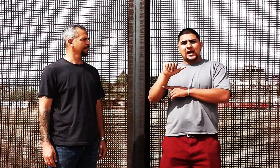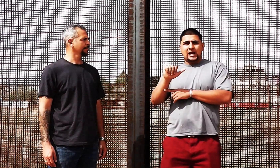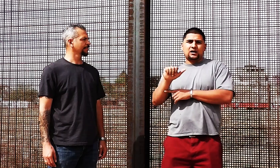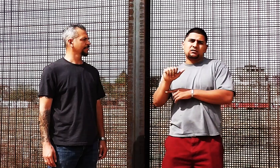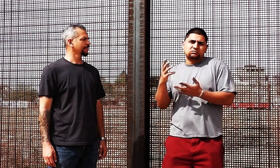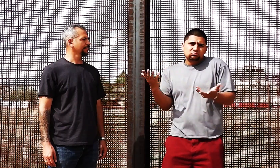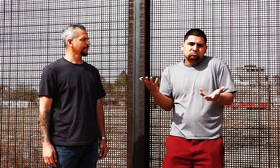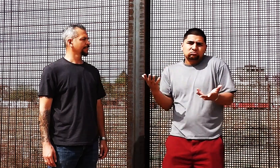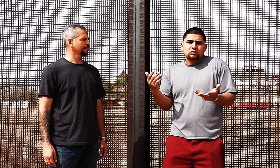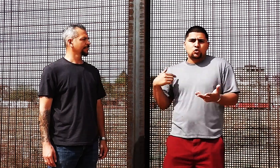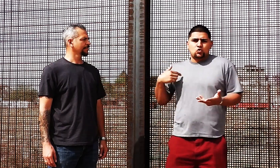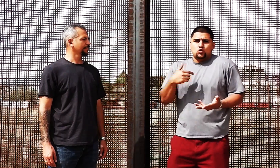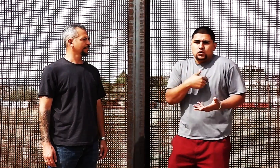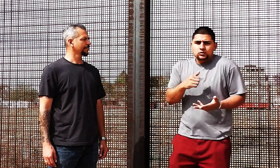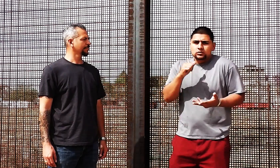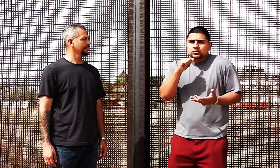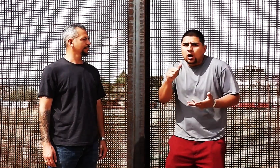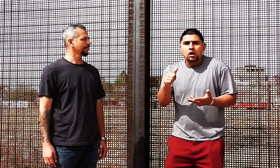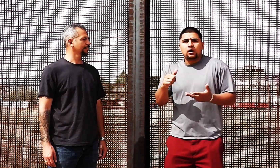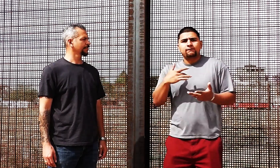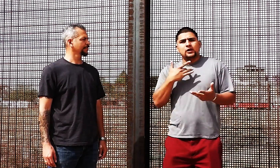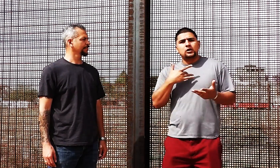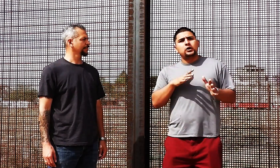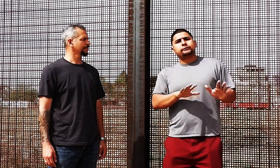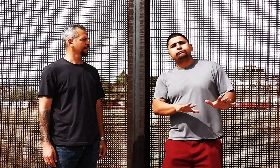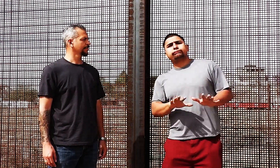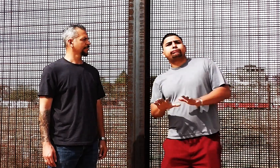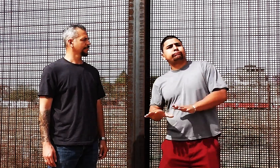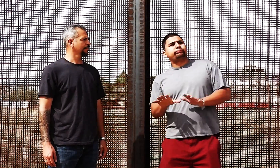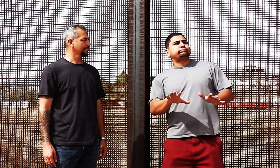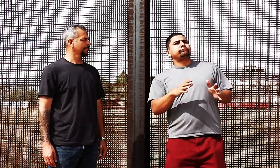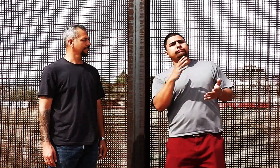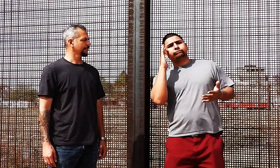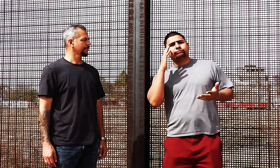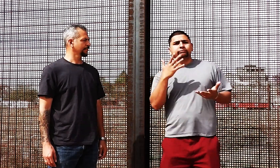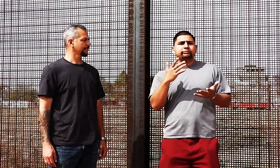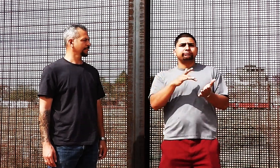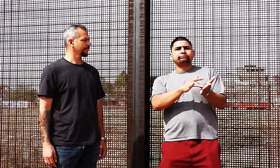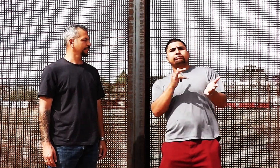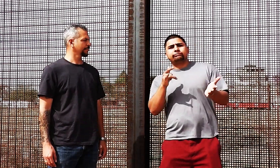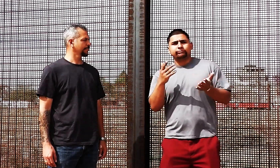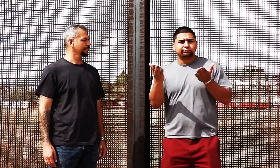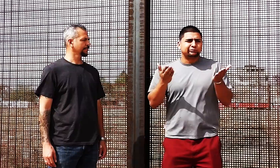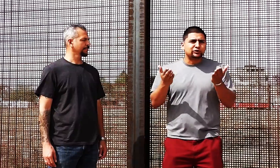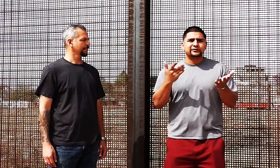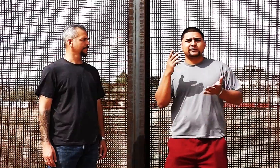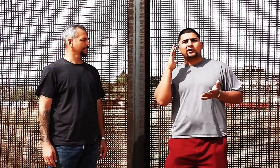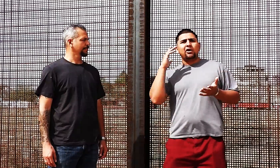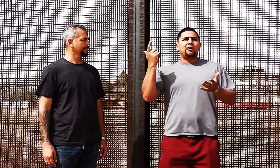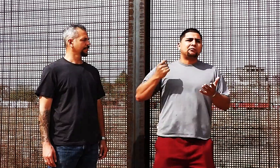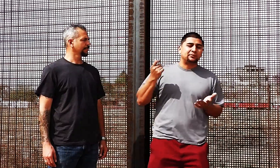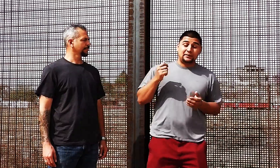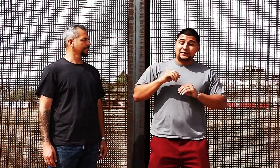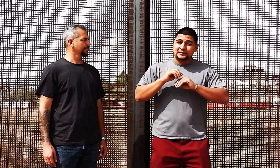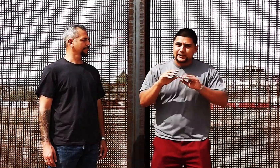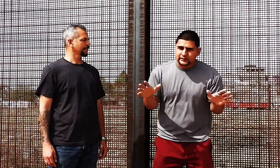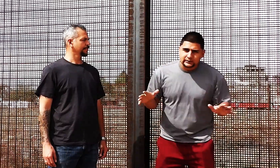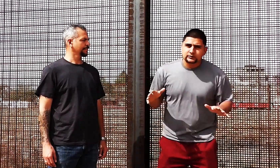That is what DACA is all about. We are not taking everything for granted. We are not taking advantage of the service like welfare or anything like that. NOTHING.